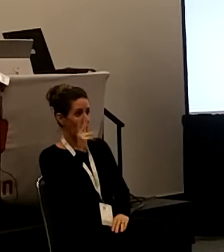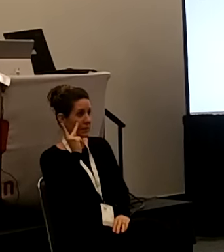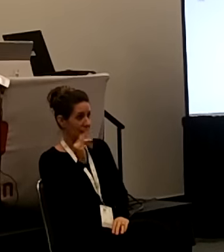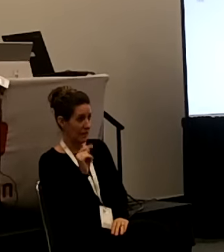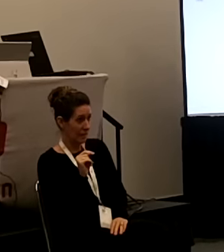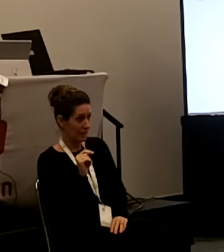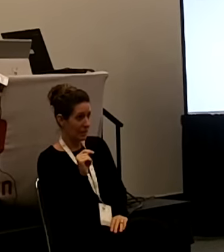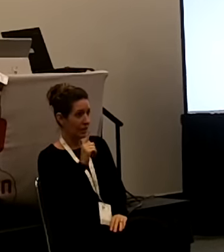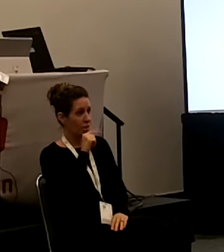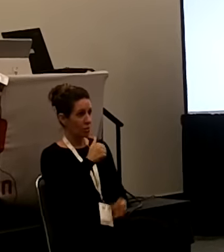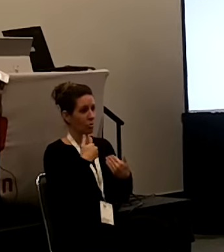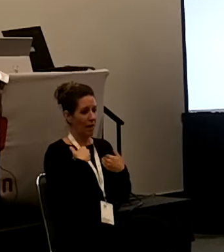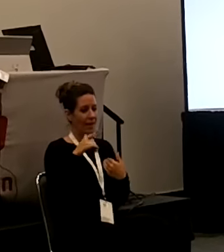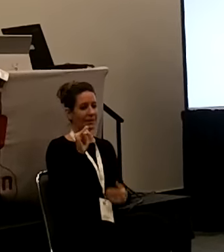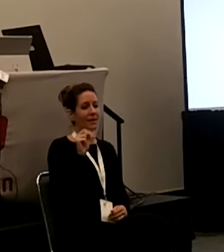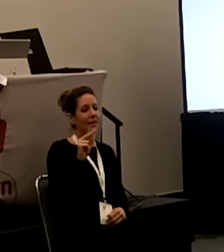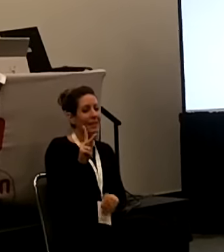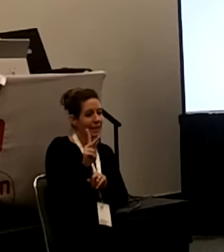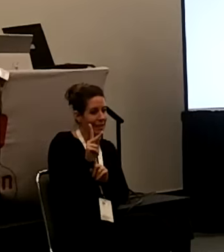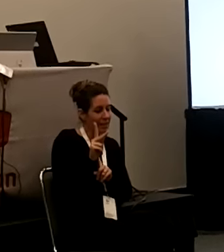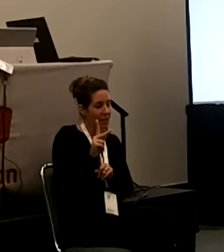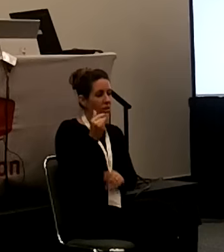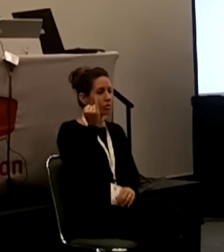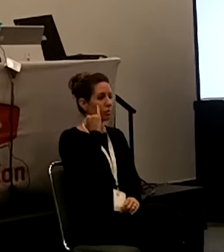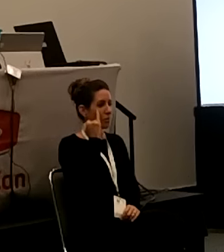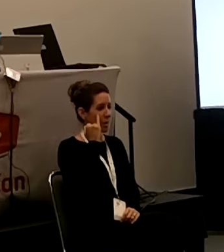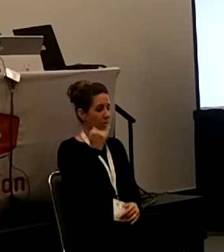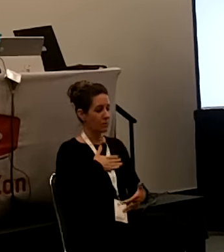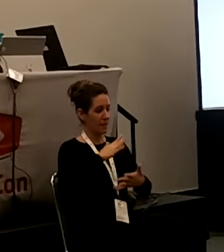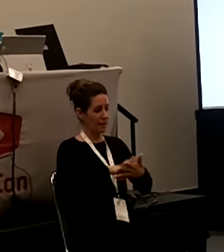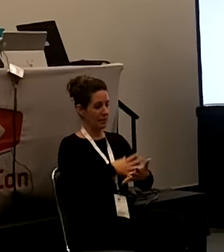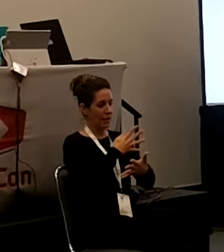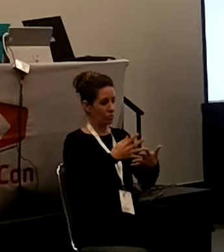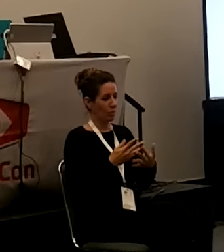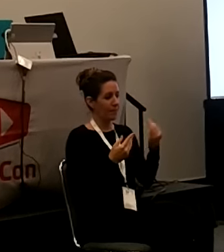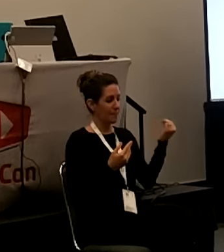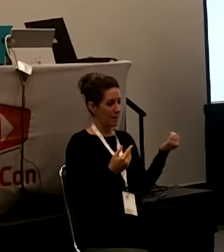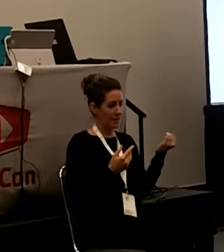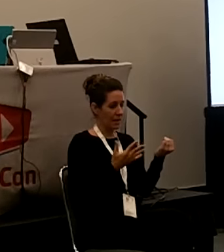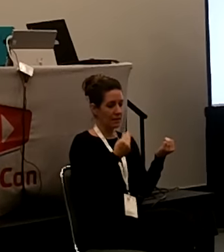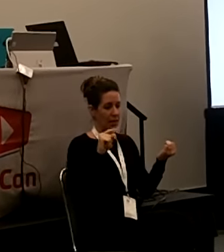is whoever has the link. So, say if... Okay, my schedule is Mondays and Thursdays.